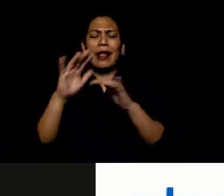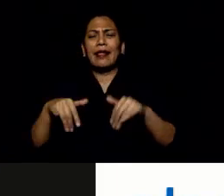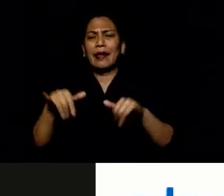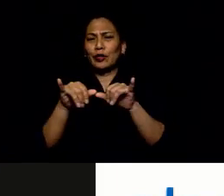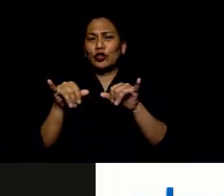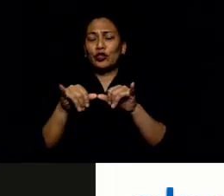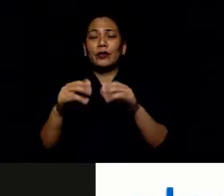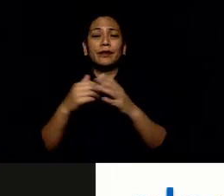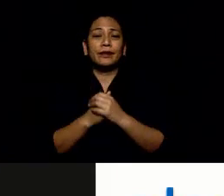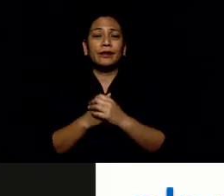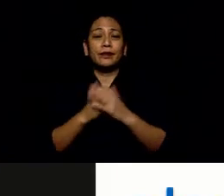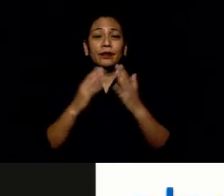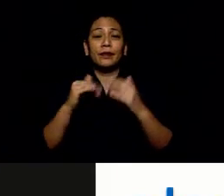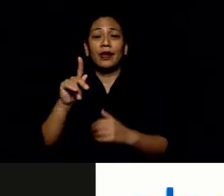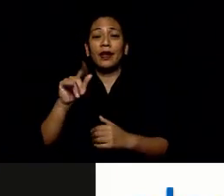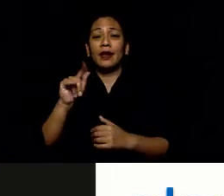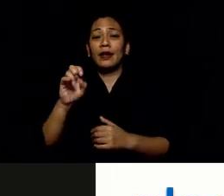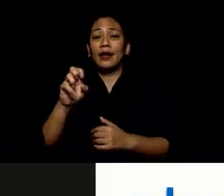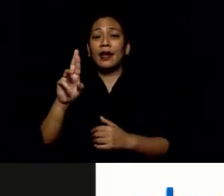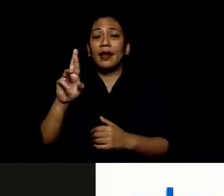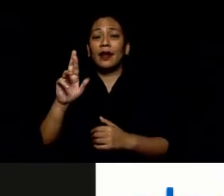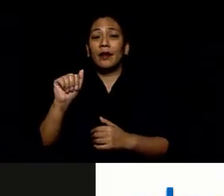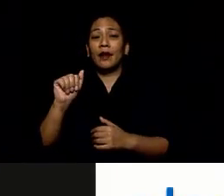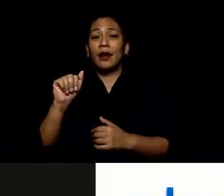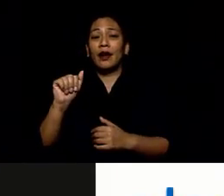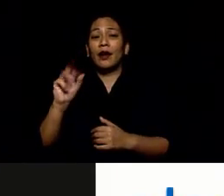Well, Kate Raworth, who used to be with Ox--